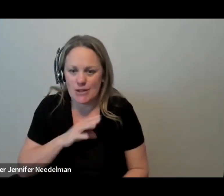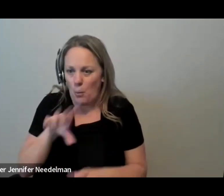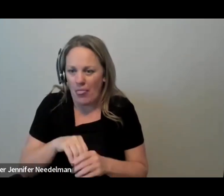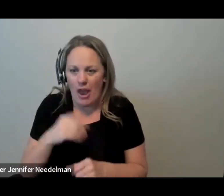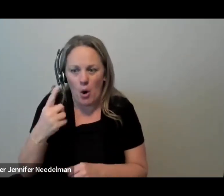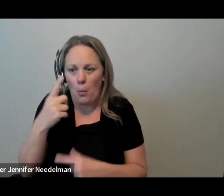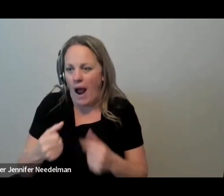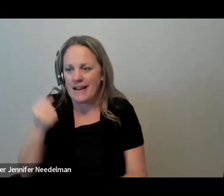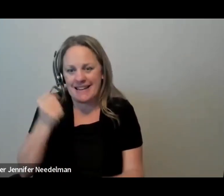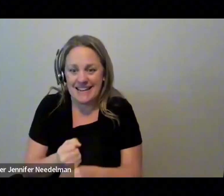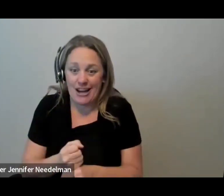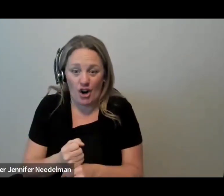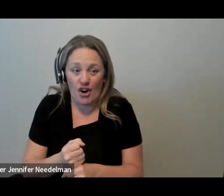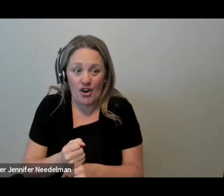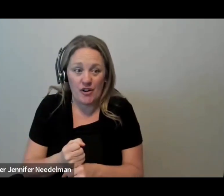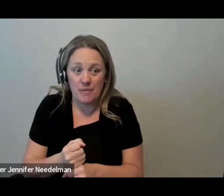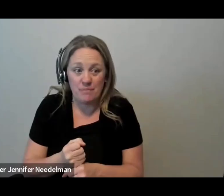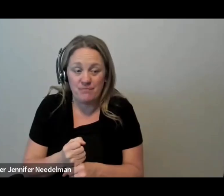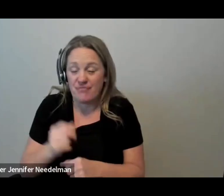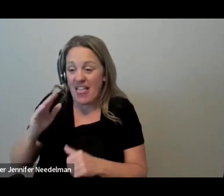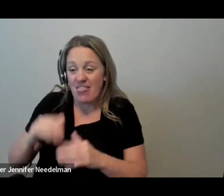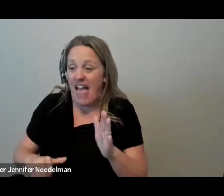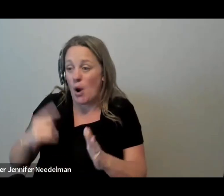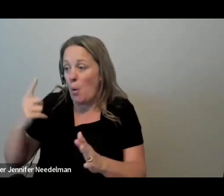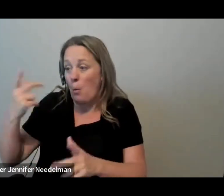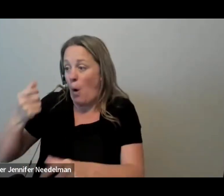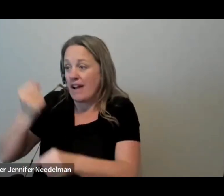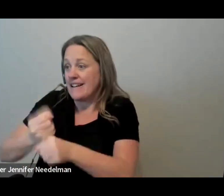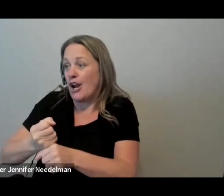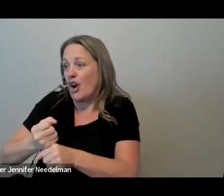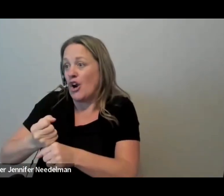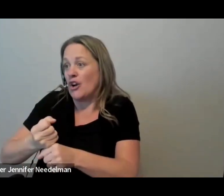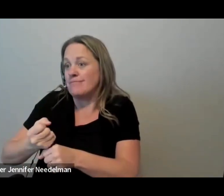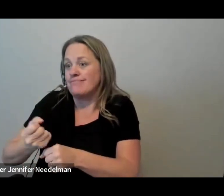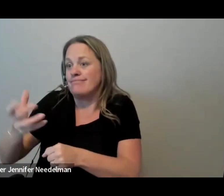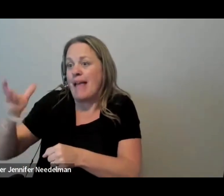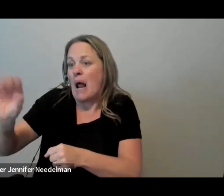would ever get in one year at a company being the